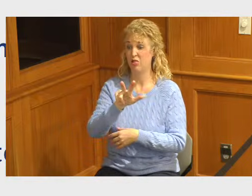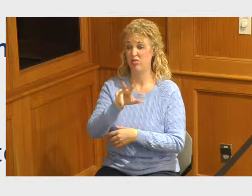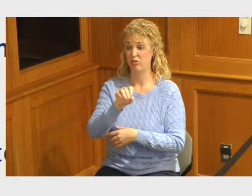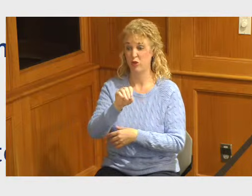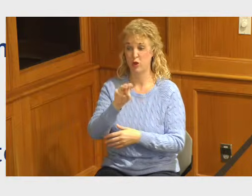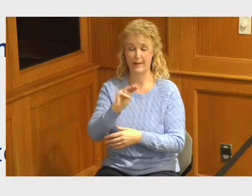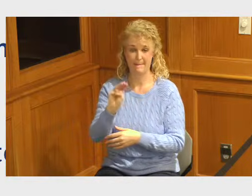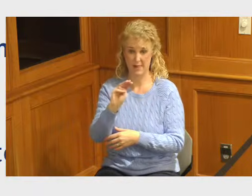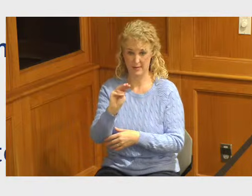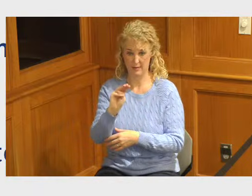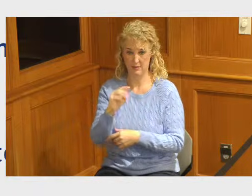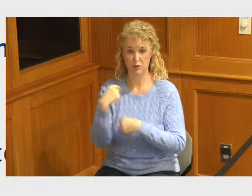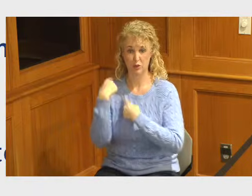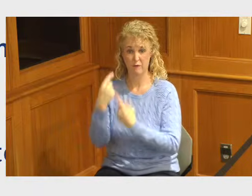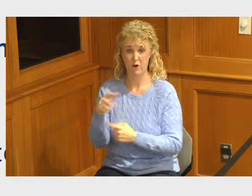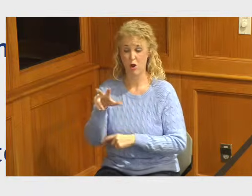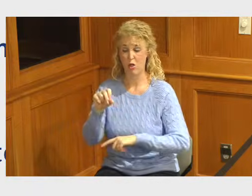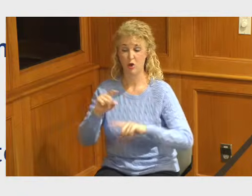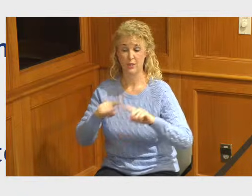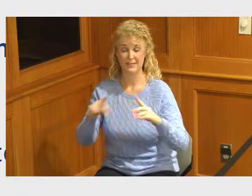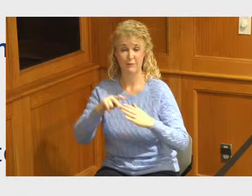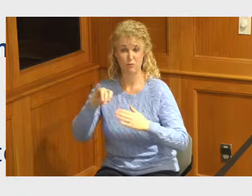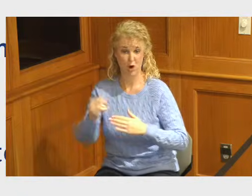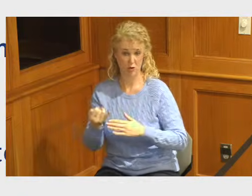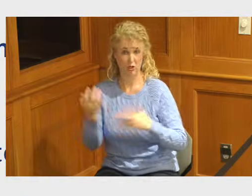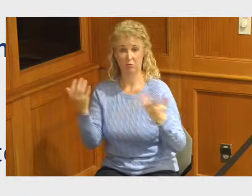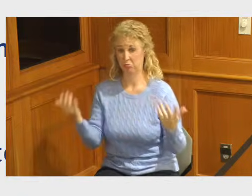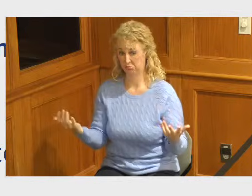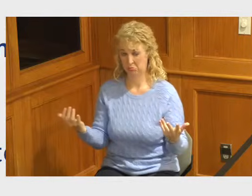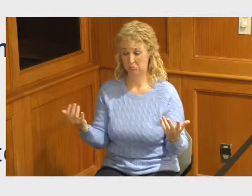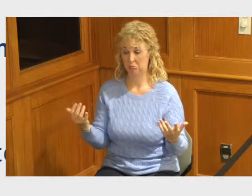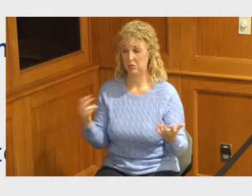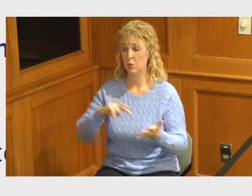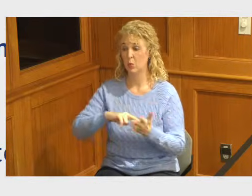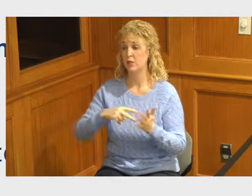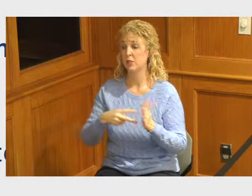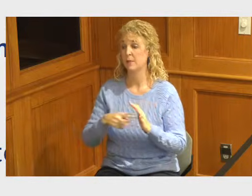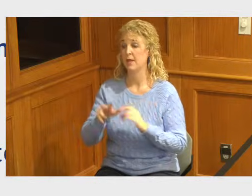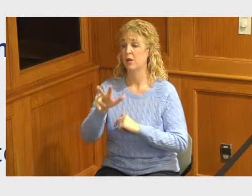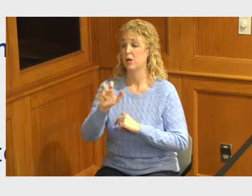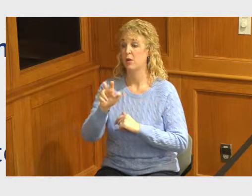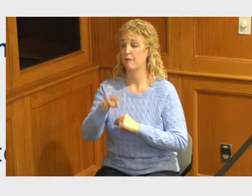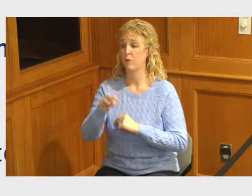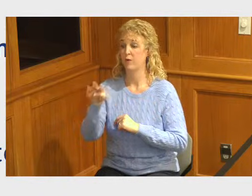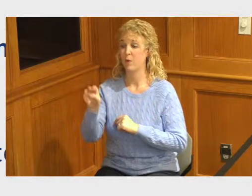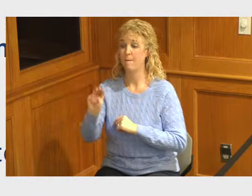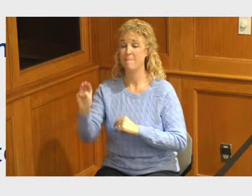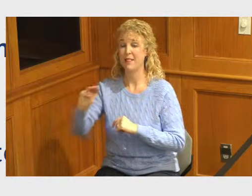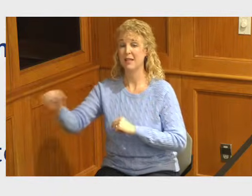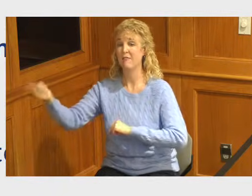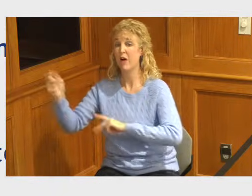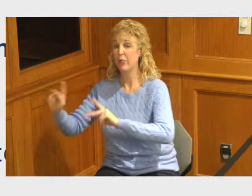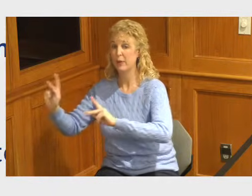$30 million in about 30 projects that's leveraged $344 million of other investment. So every $1 that